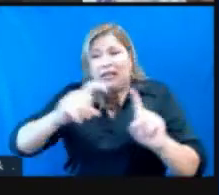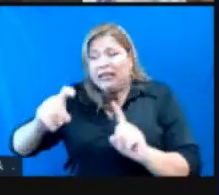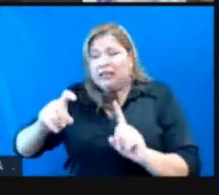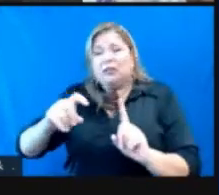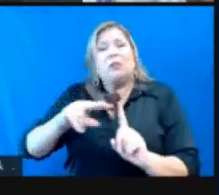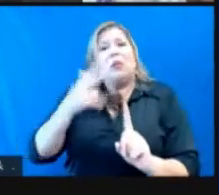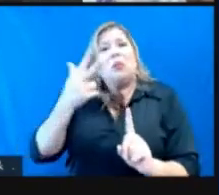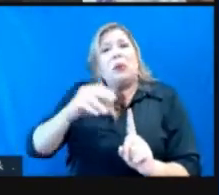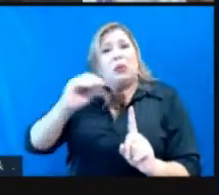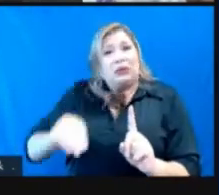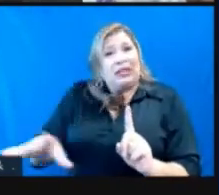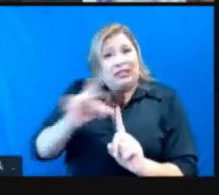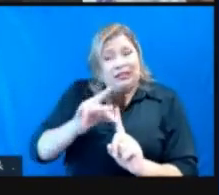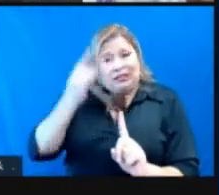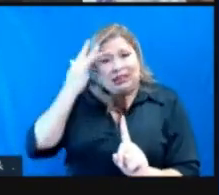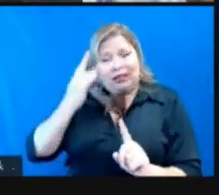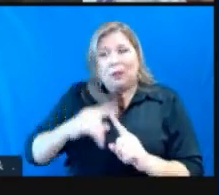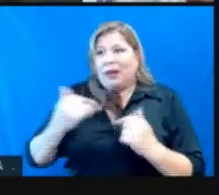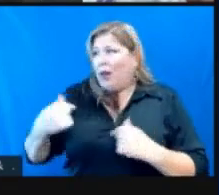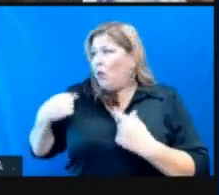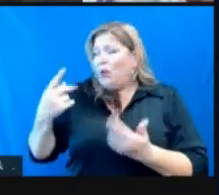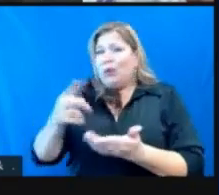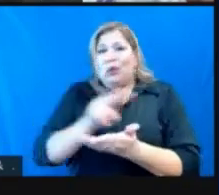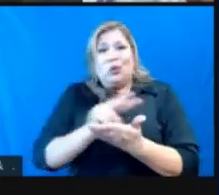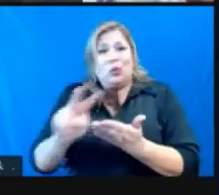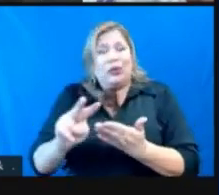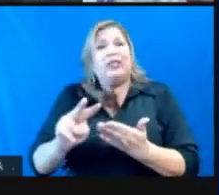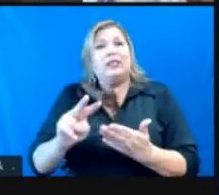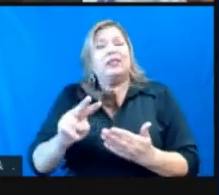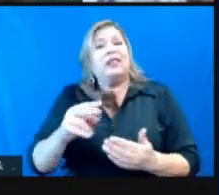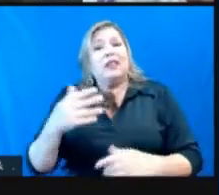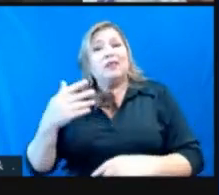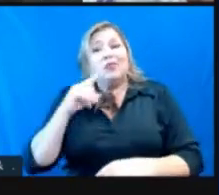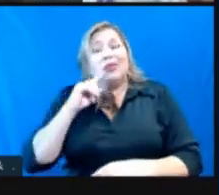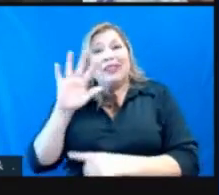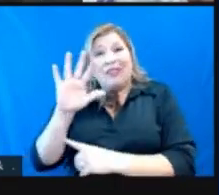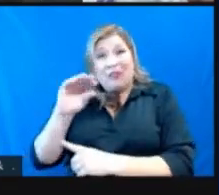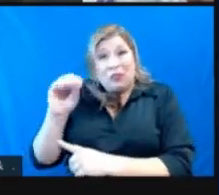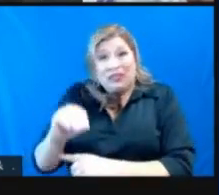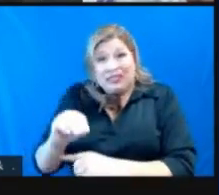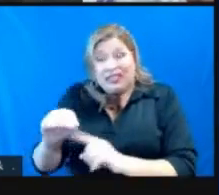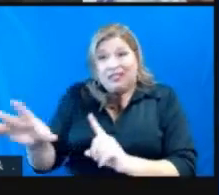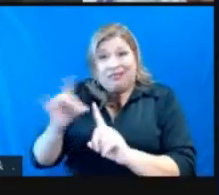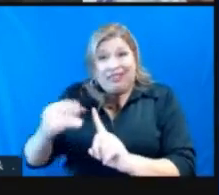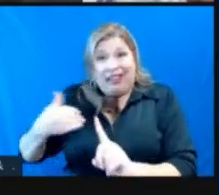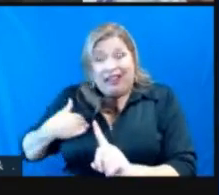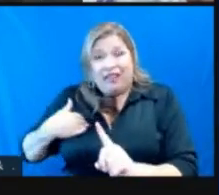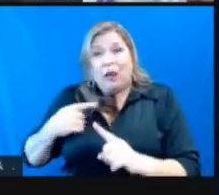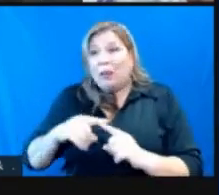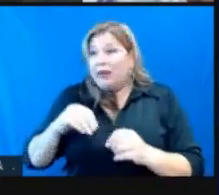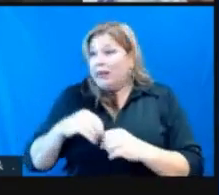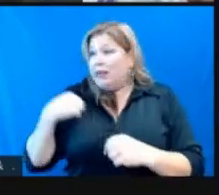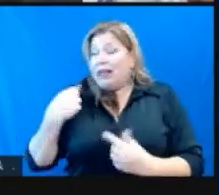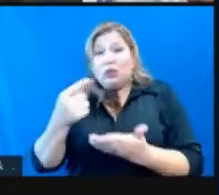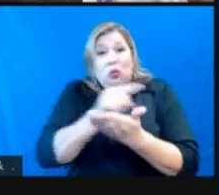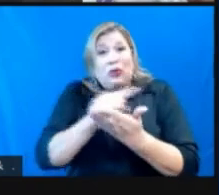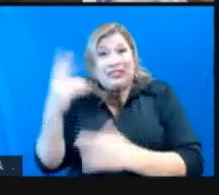14 day positivity of 5% and a seven day positivity concerning up to 5.6%. We